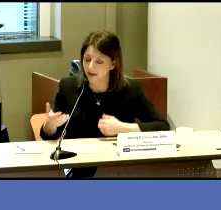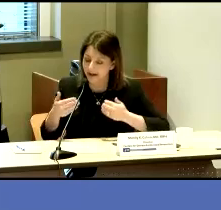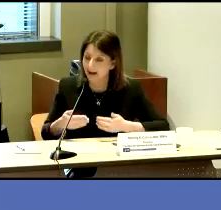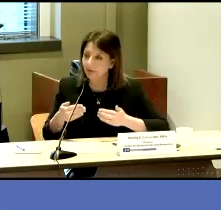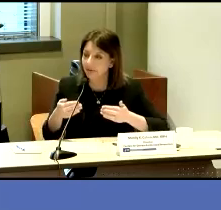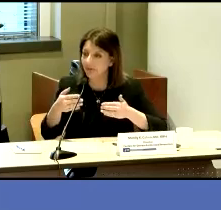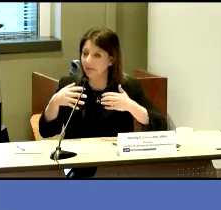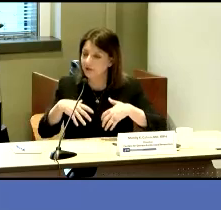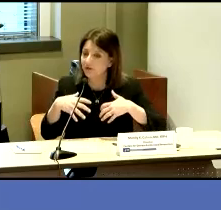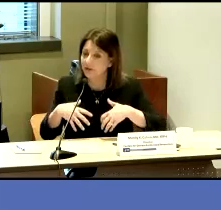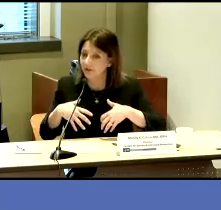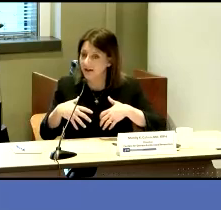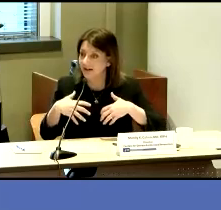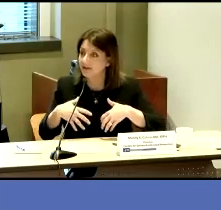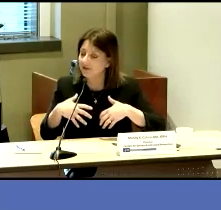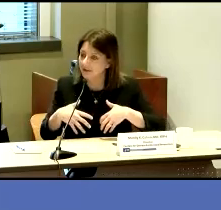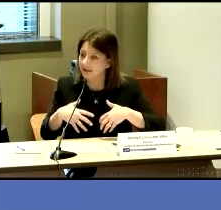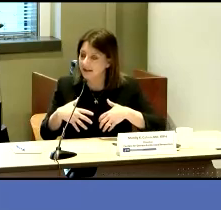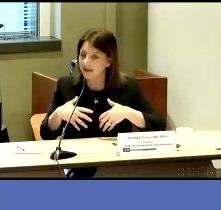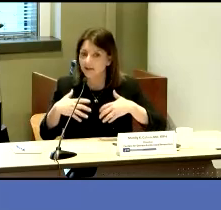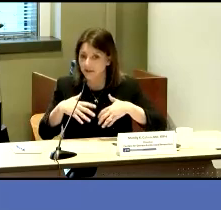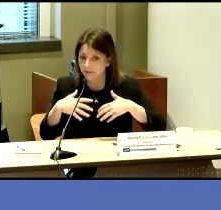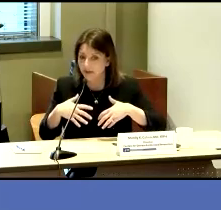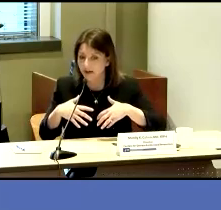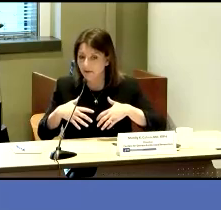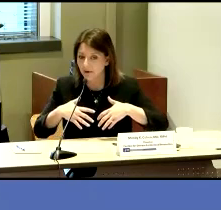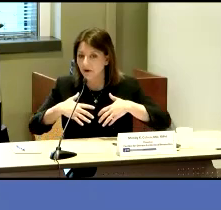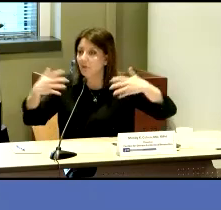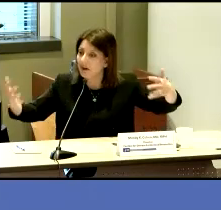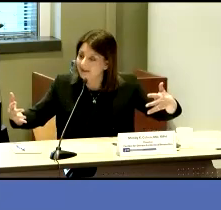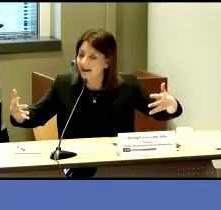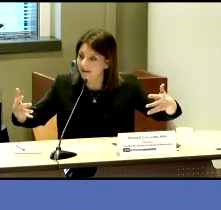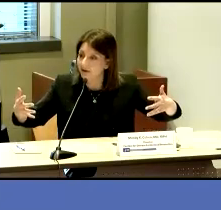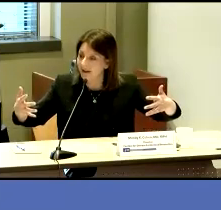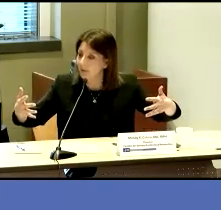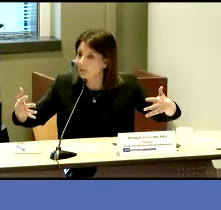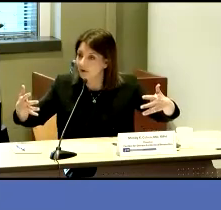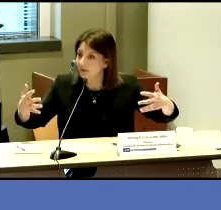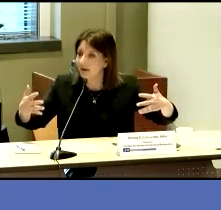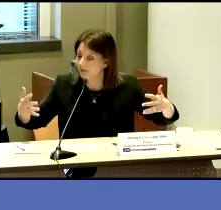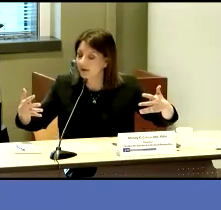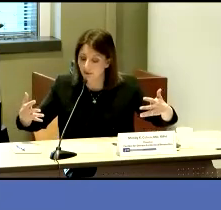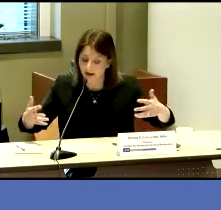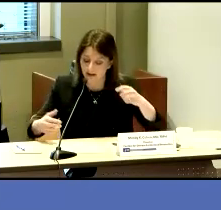on how do we both best structure that internally to support that work, what does that look like when we're doing it really well?